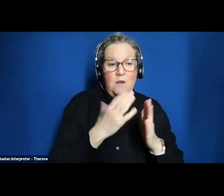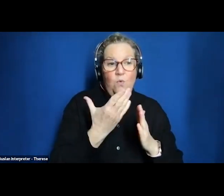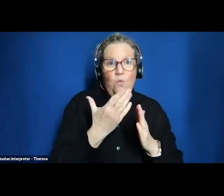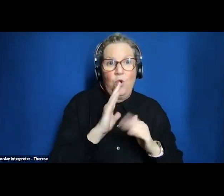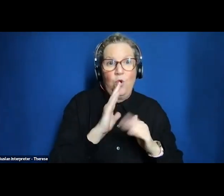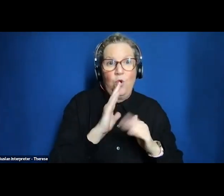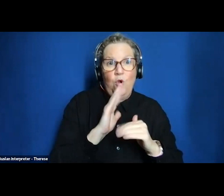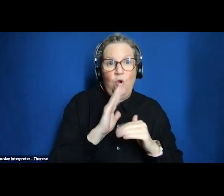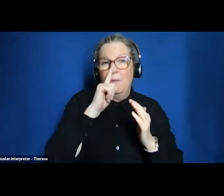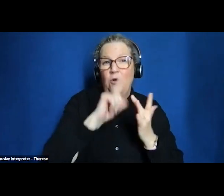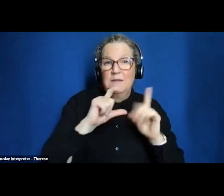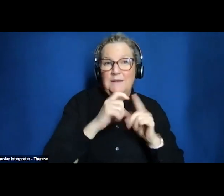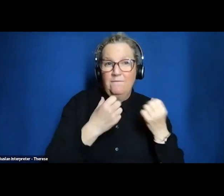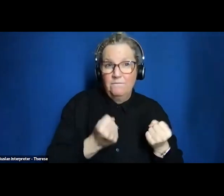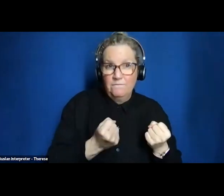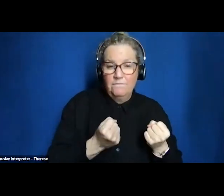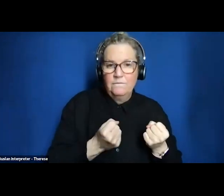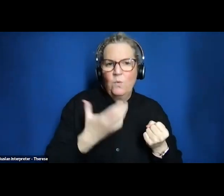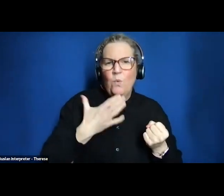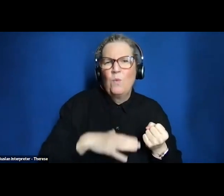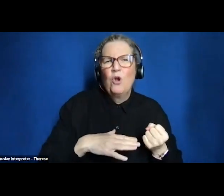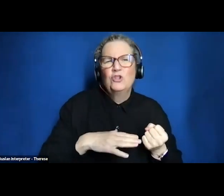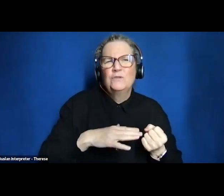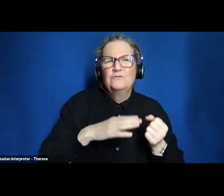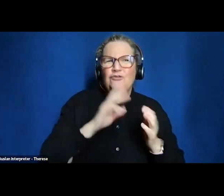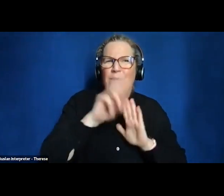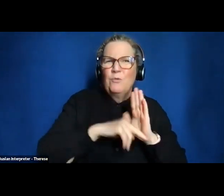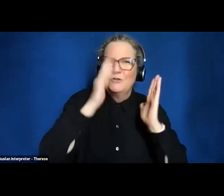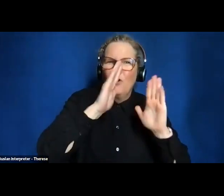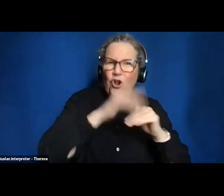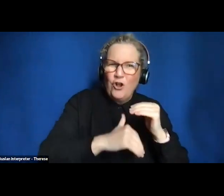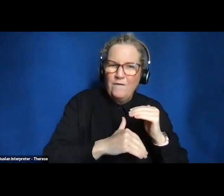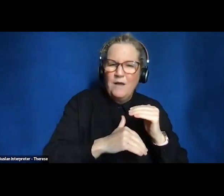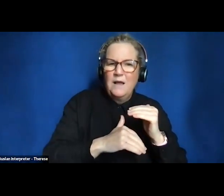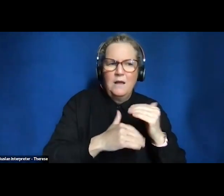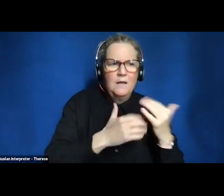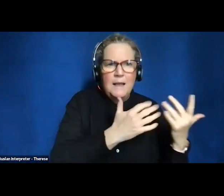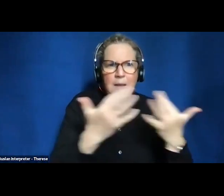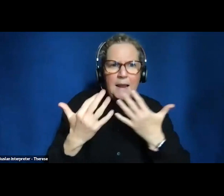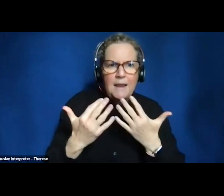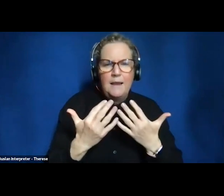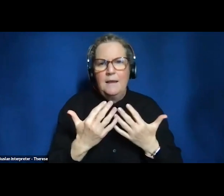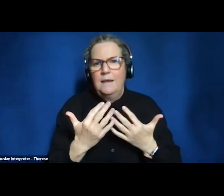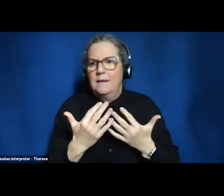and we wanted that report to focus on prevalence. So just the bare numbers of prevalence, demographics,